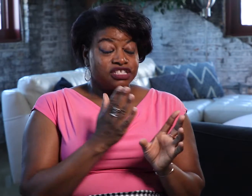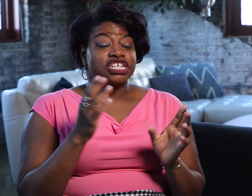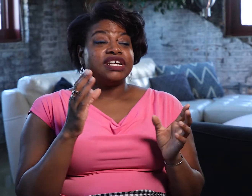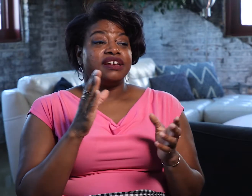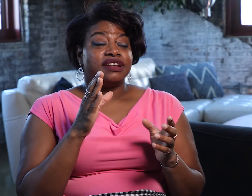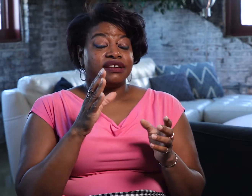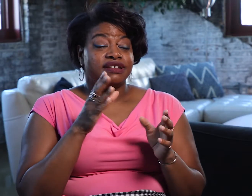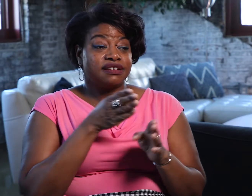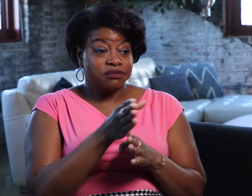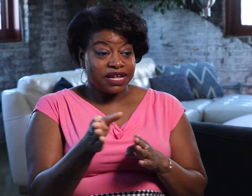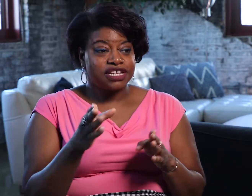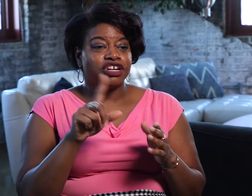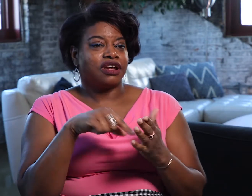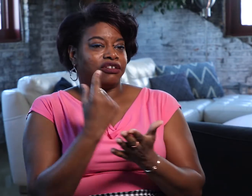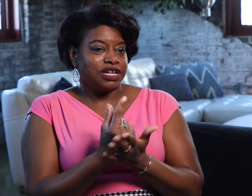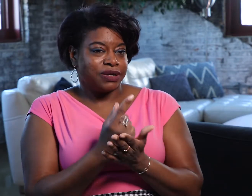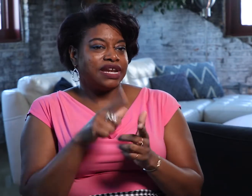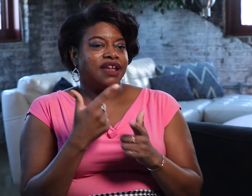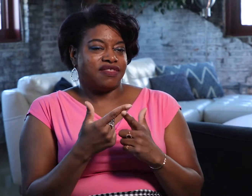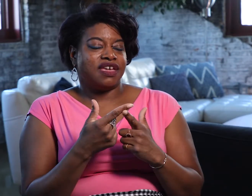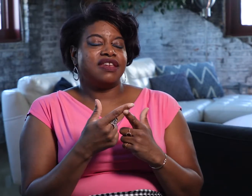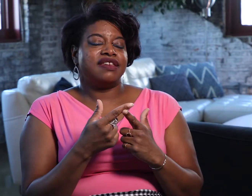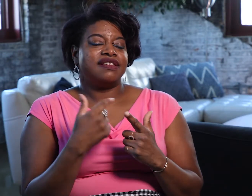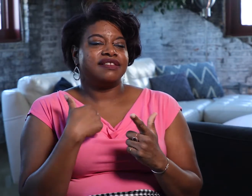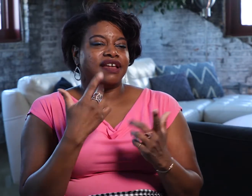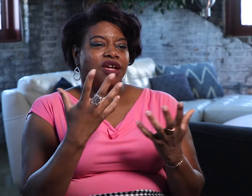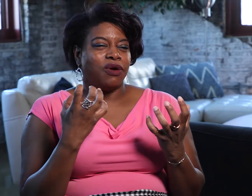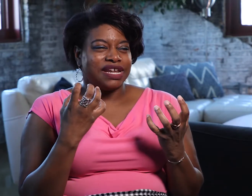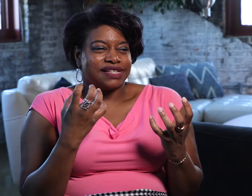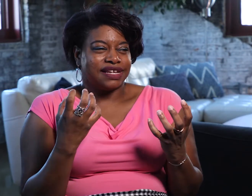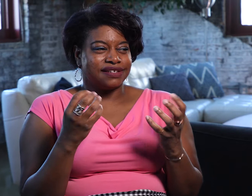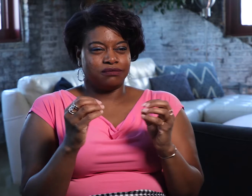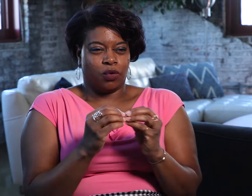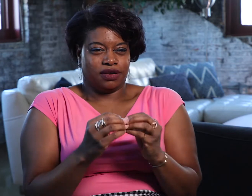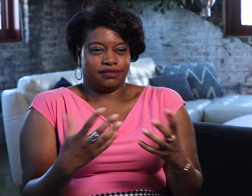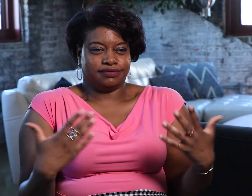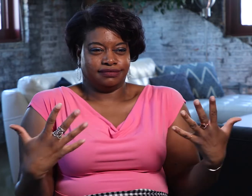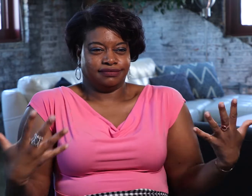I graduated with a major in psychology, and soon realized I still yearned for more,